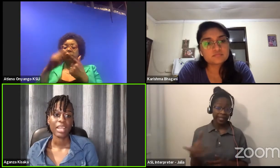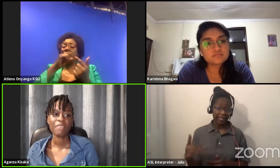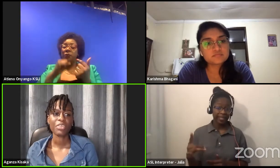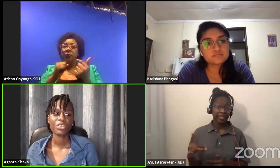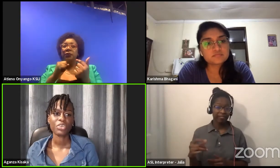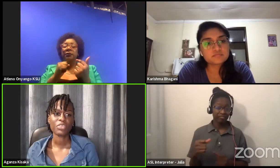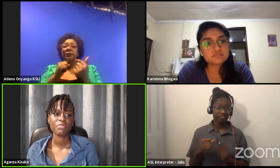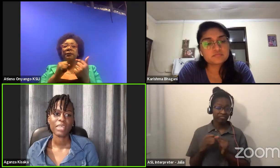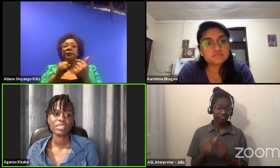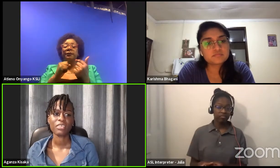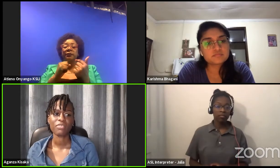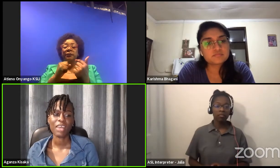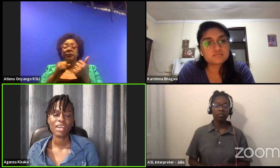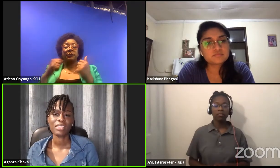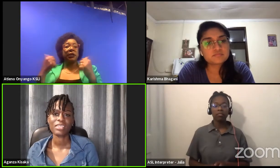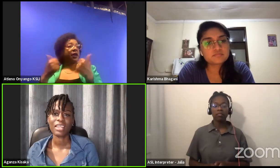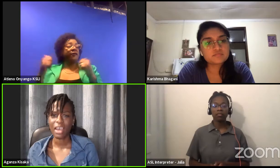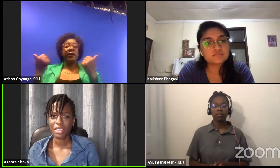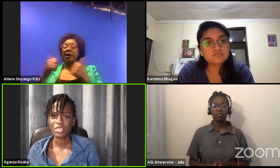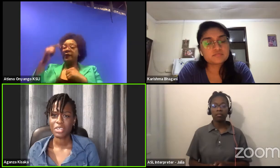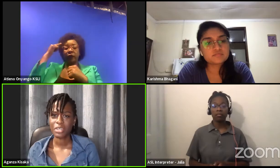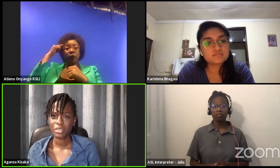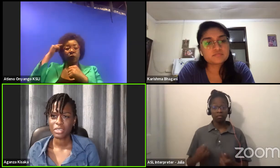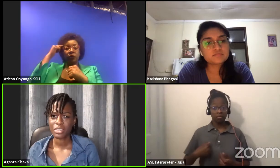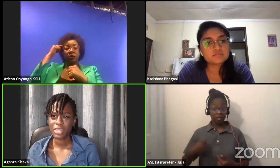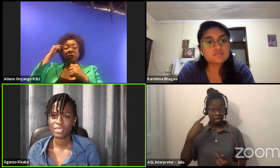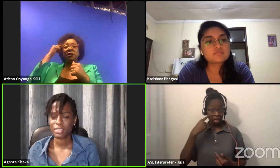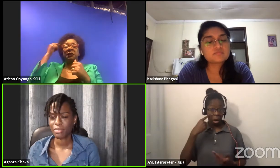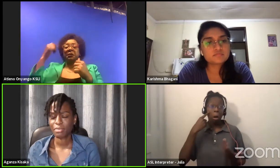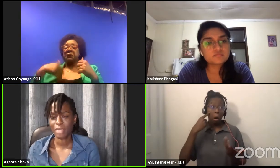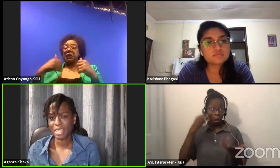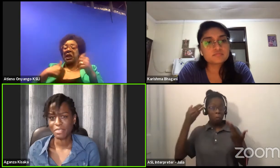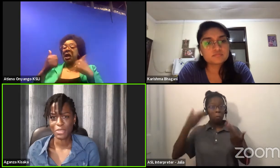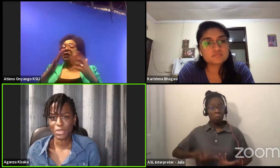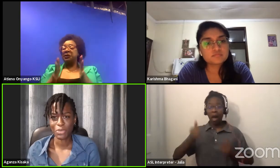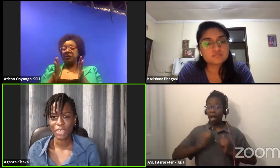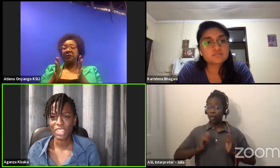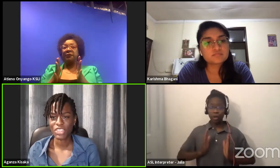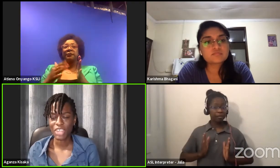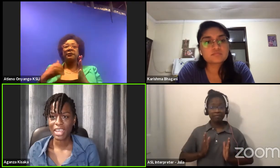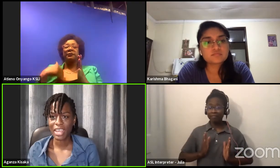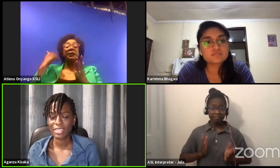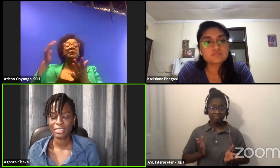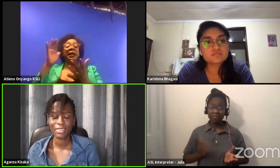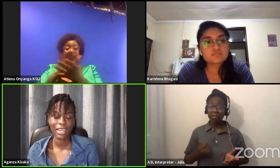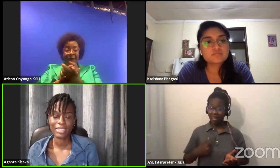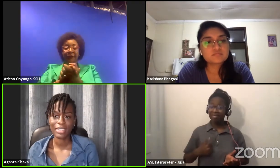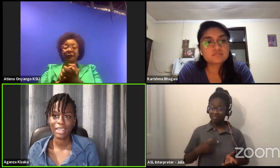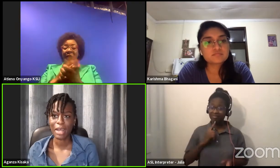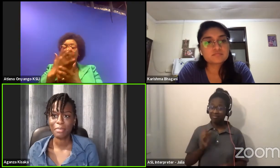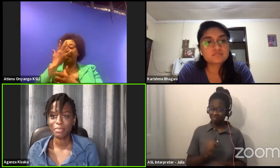I never thought of myself as an actor, because as believe it or not quite shy, I still am.